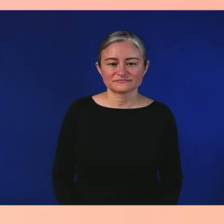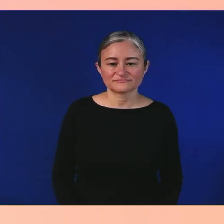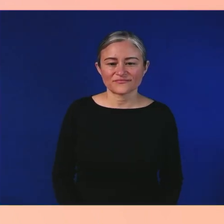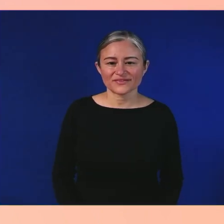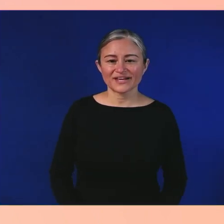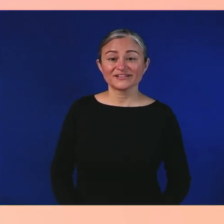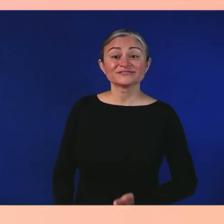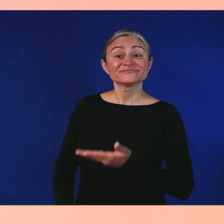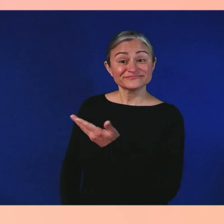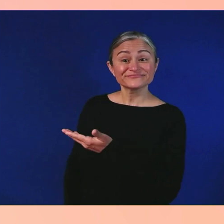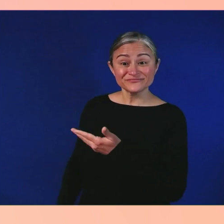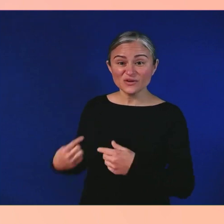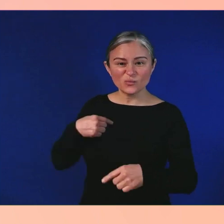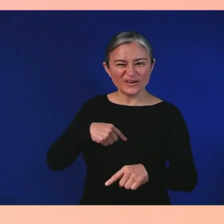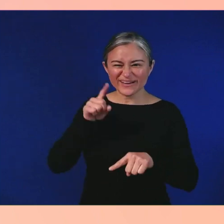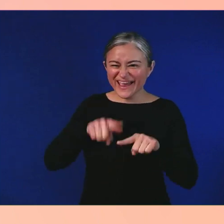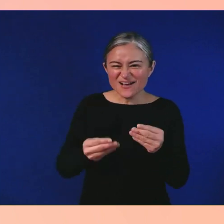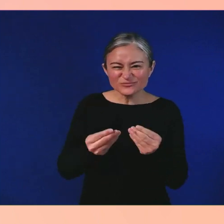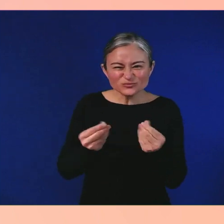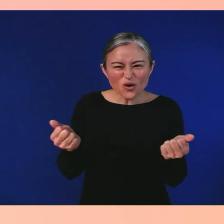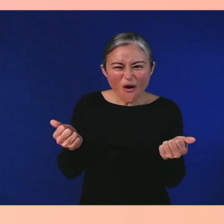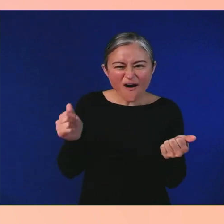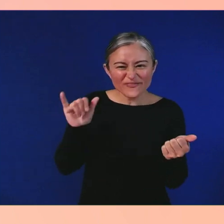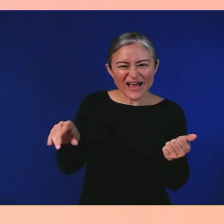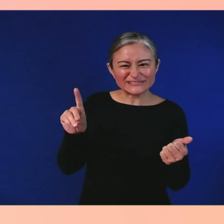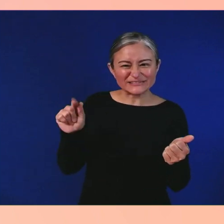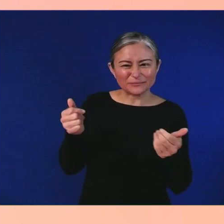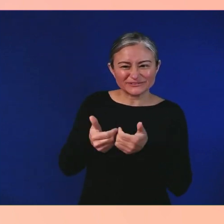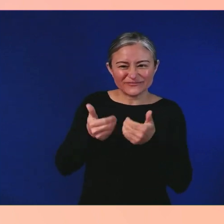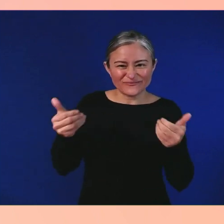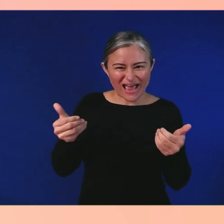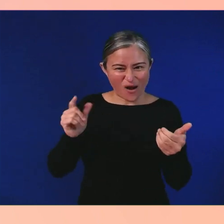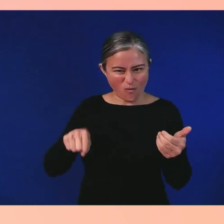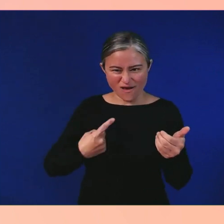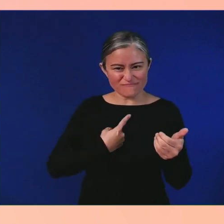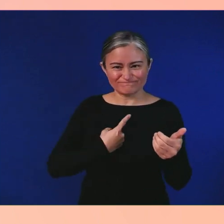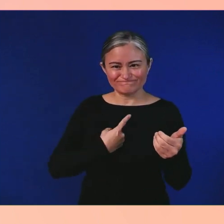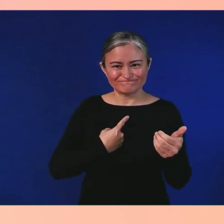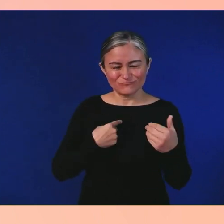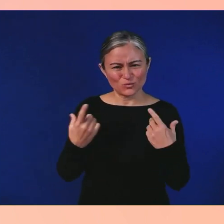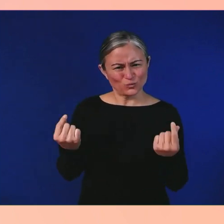here I want to talk about partnership. We need to work together and partner